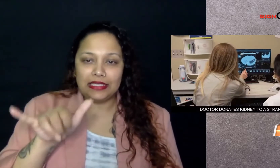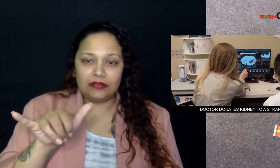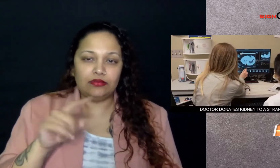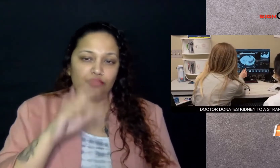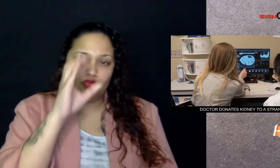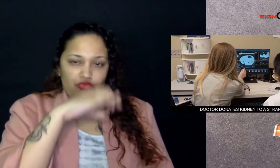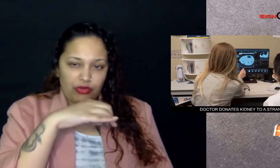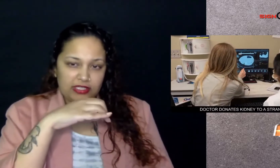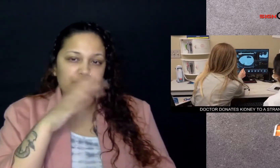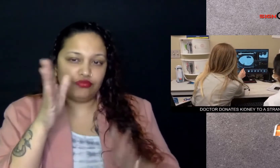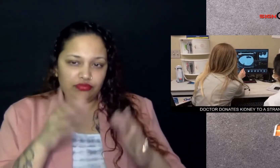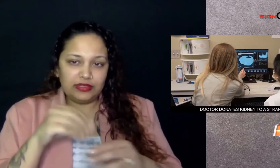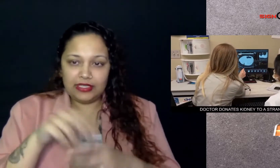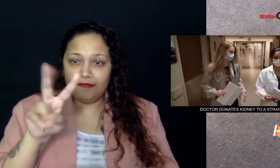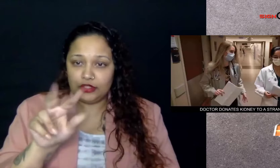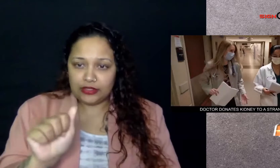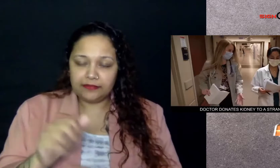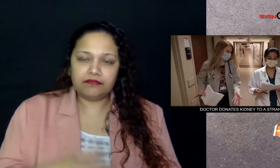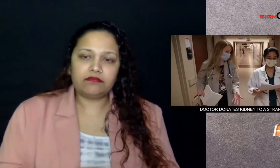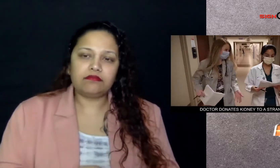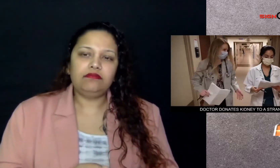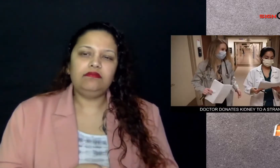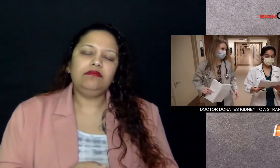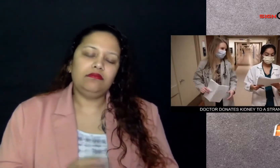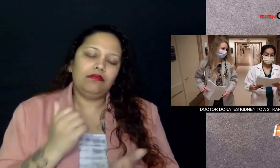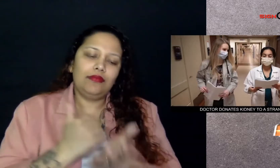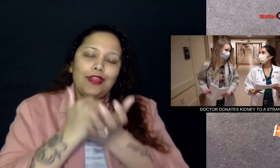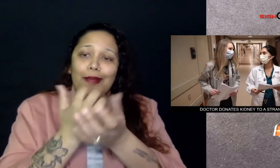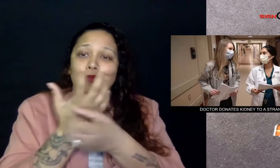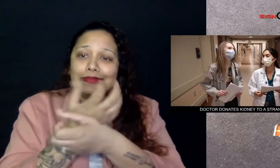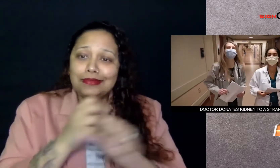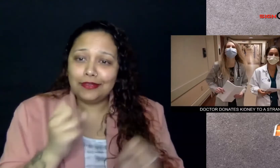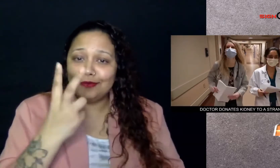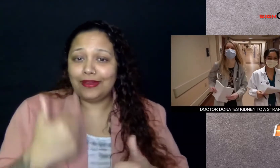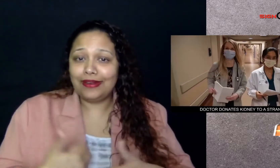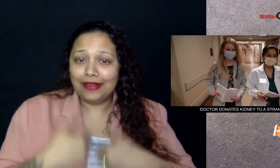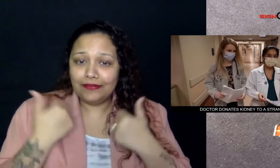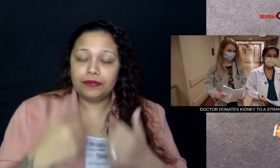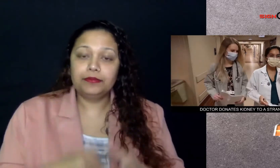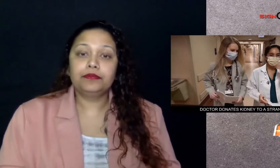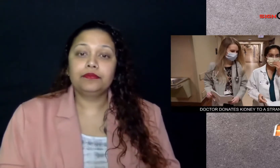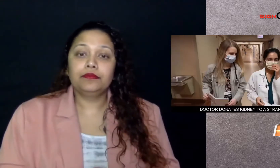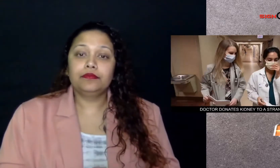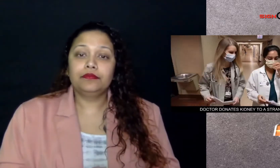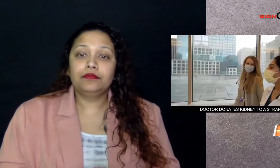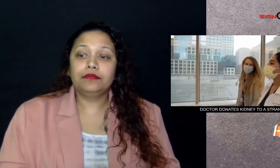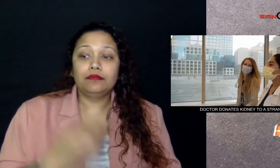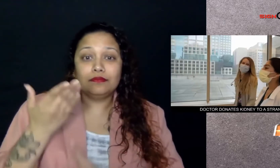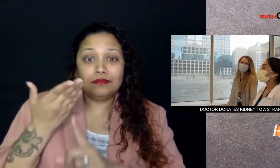A Chicago doctor donated her kidney to a stranger in Virginia. And helped save two lives.